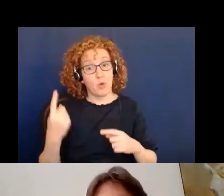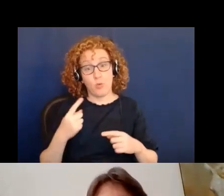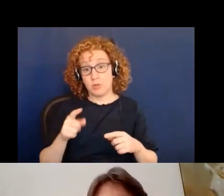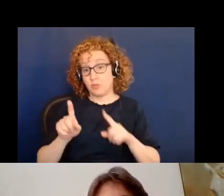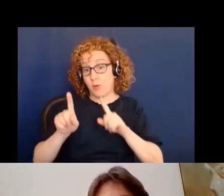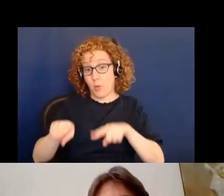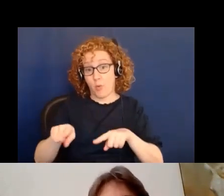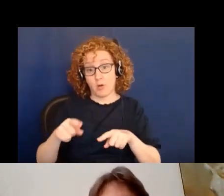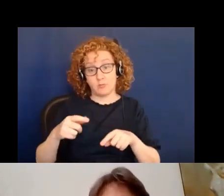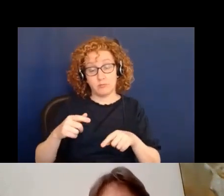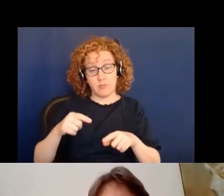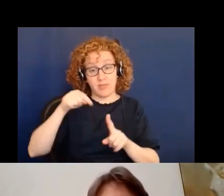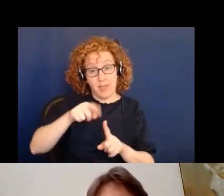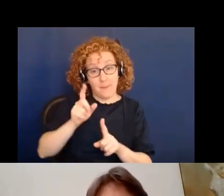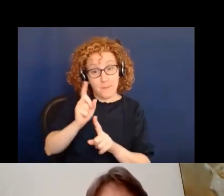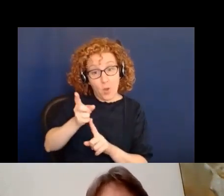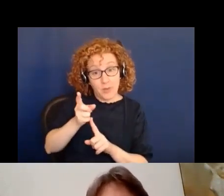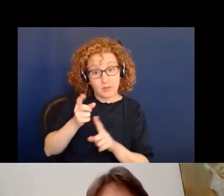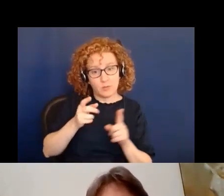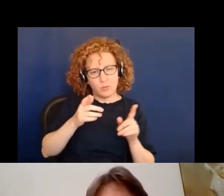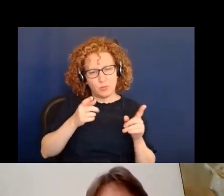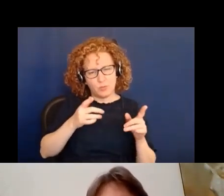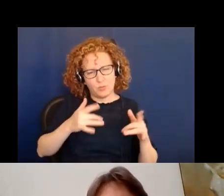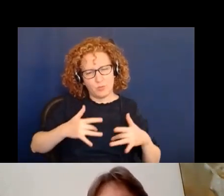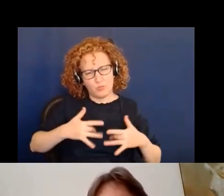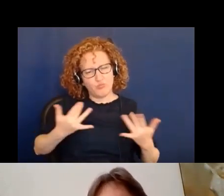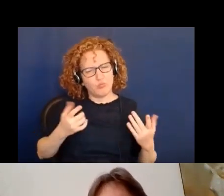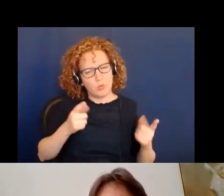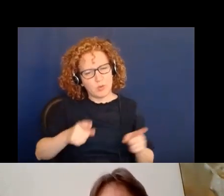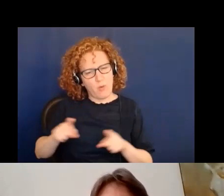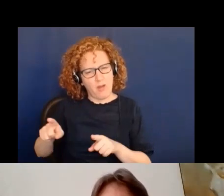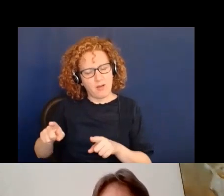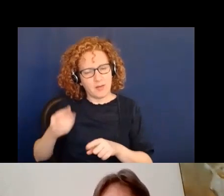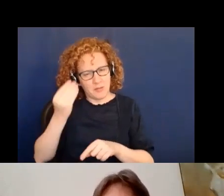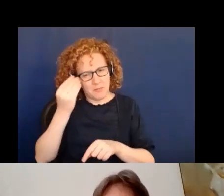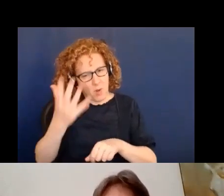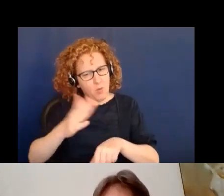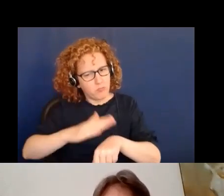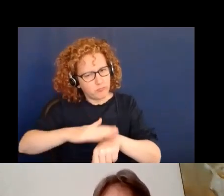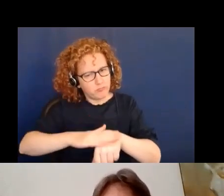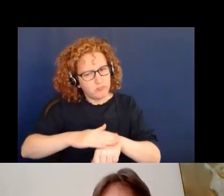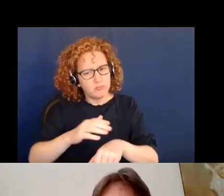that very moment and let people know that this is subject to change and at the same time you know